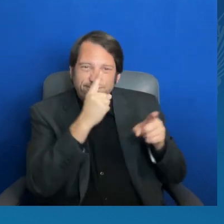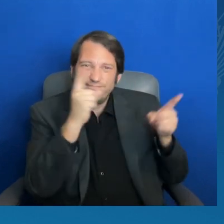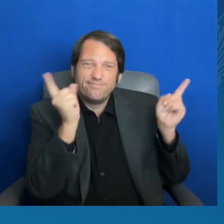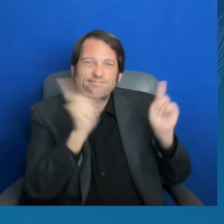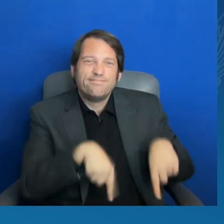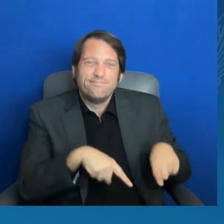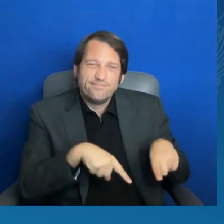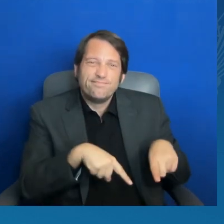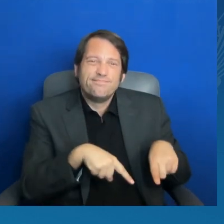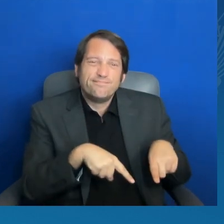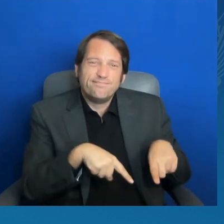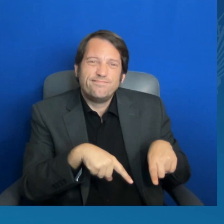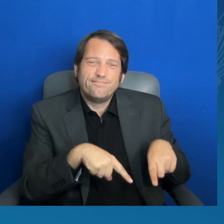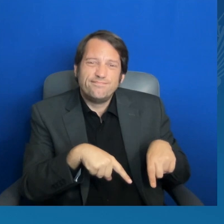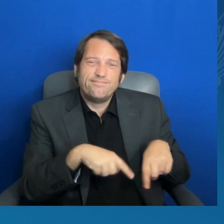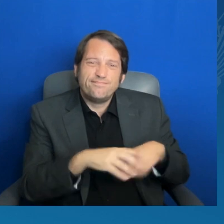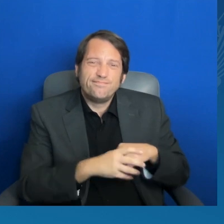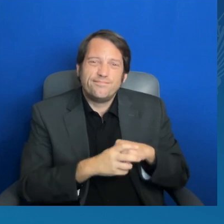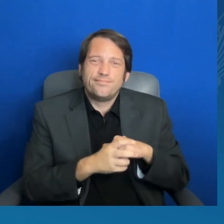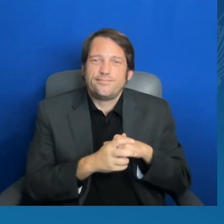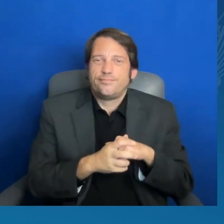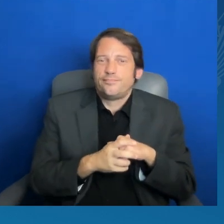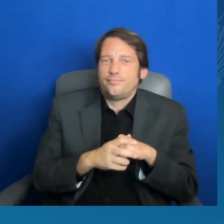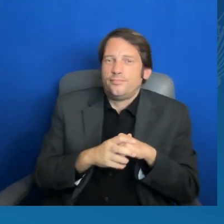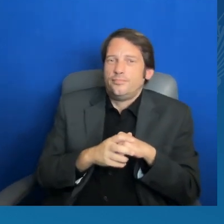with my point about voting, because the reality of it is: